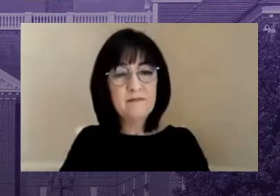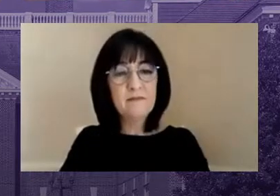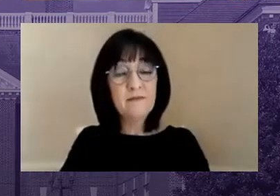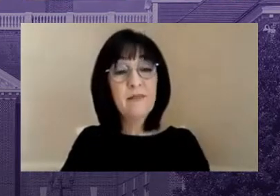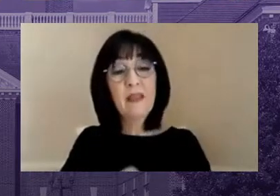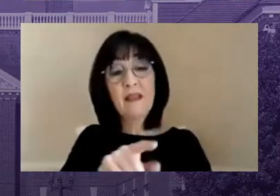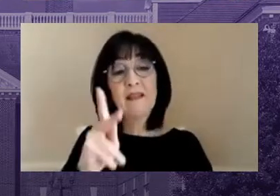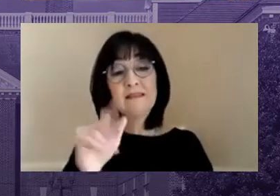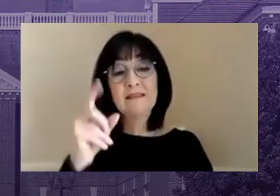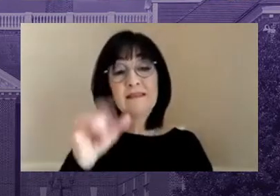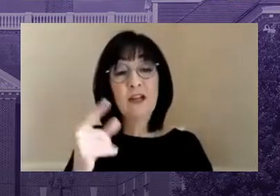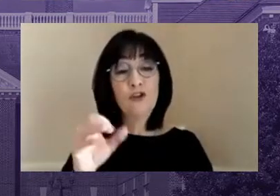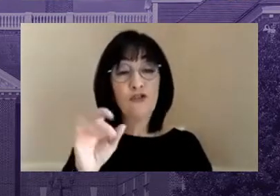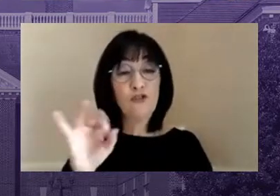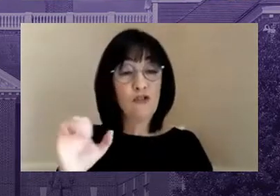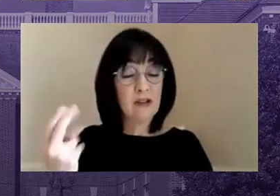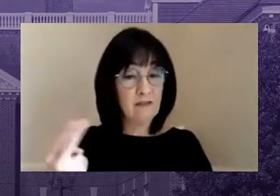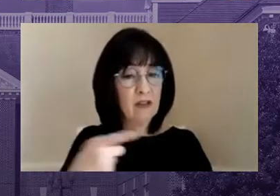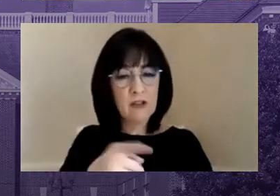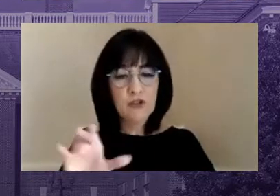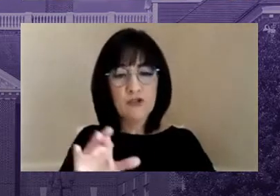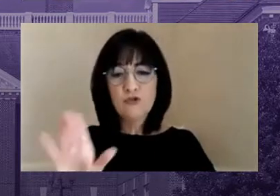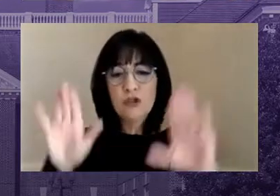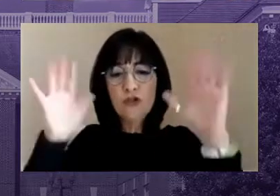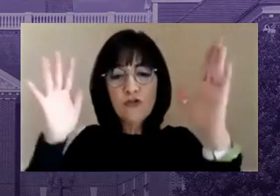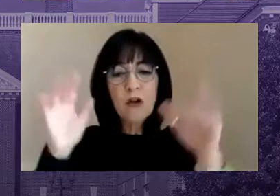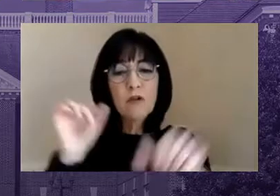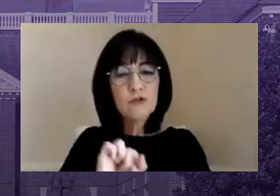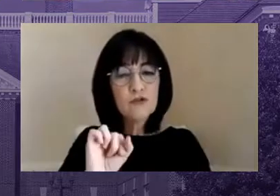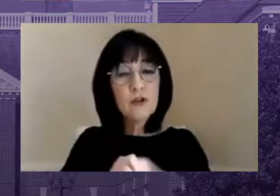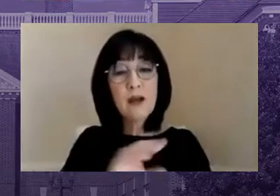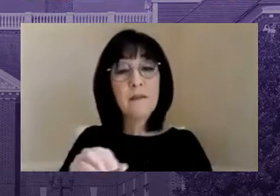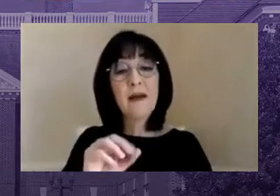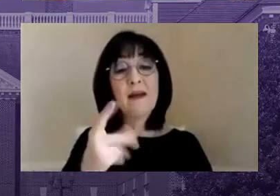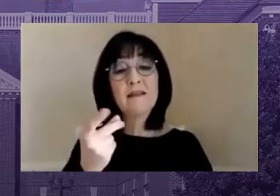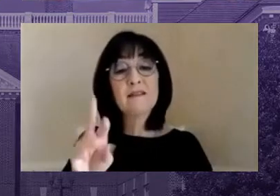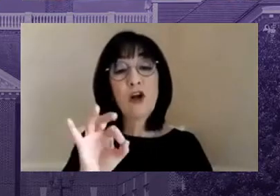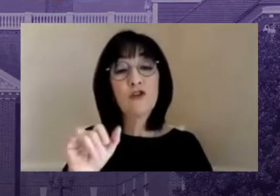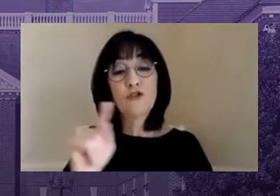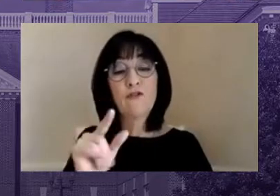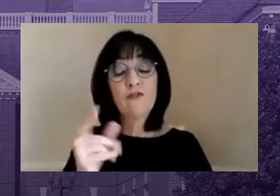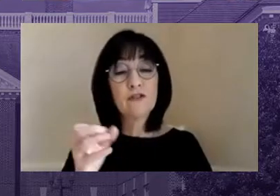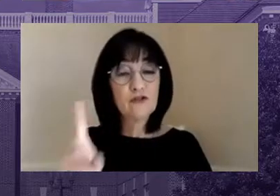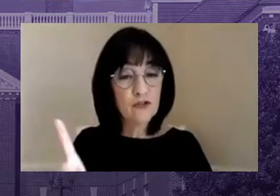year of COVID-19. His efforts and the efforts of the men and women of the Army and Air Guard have